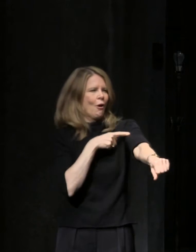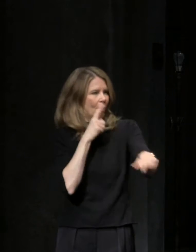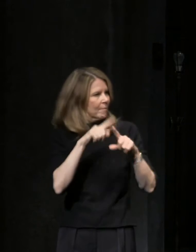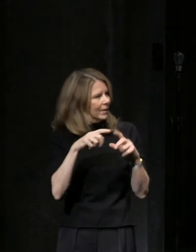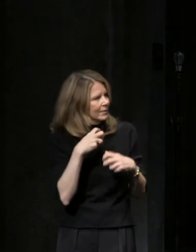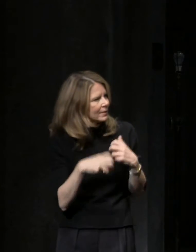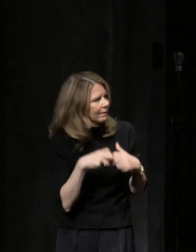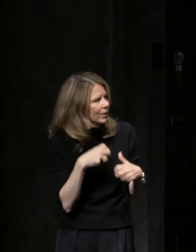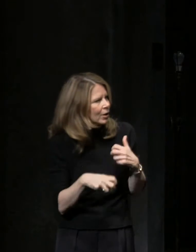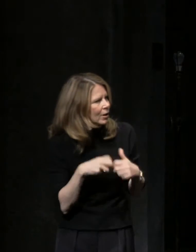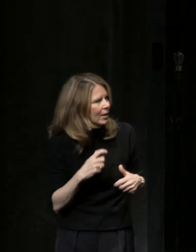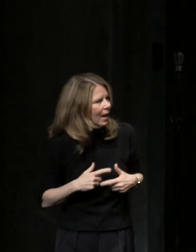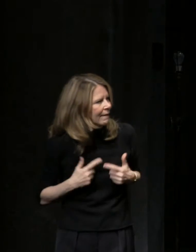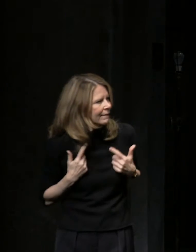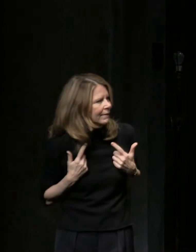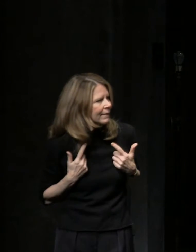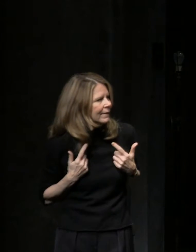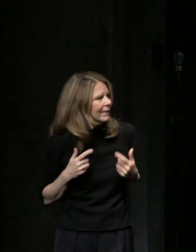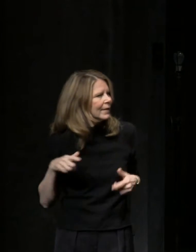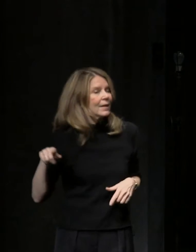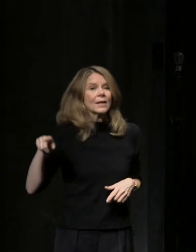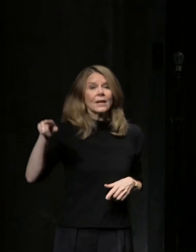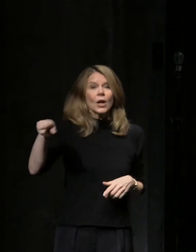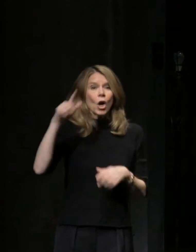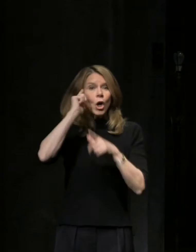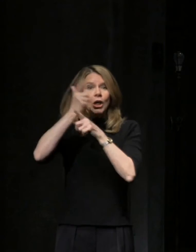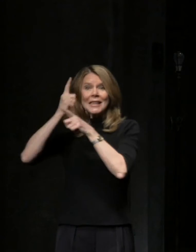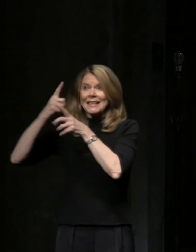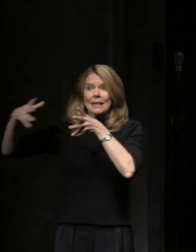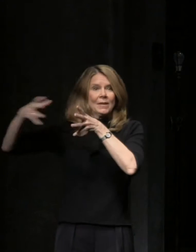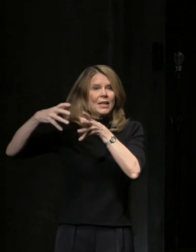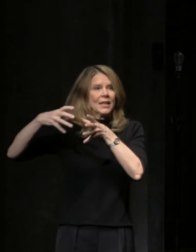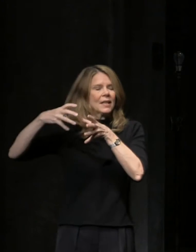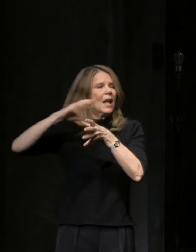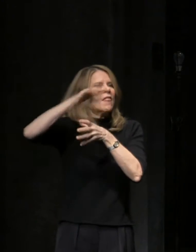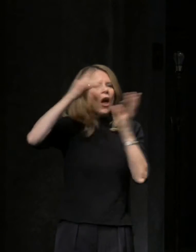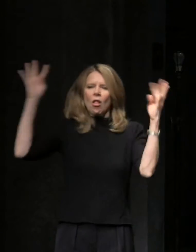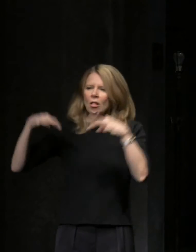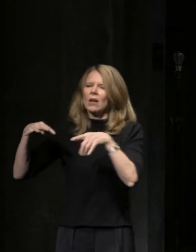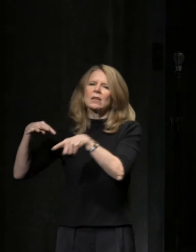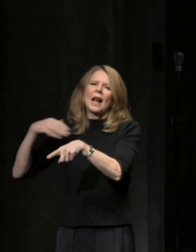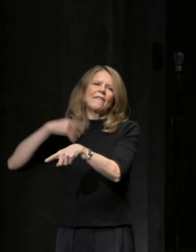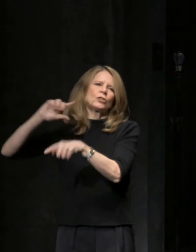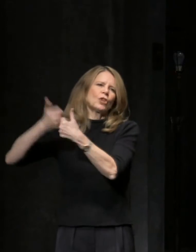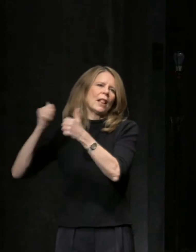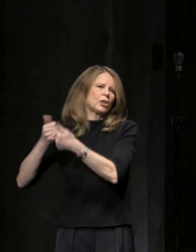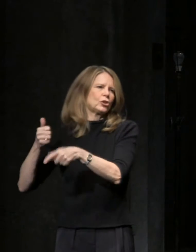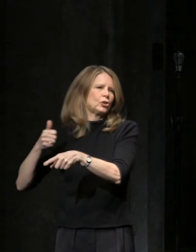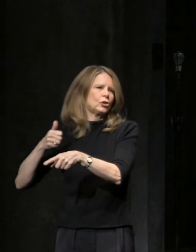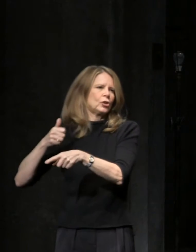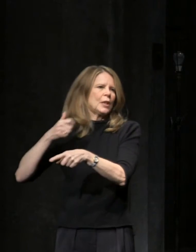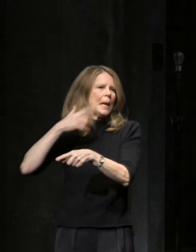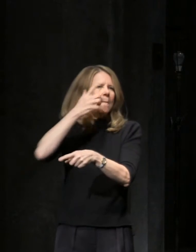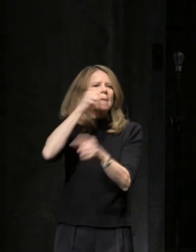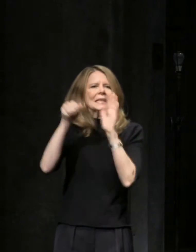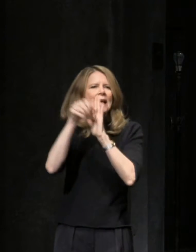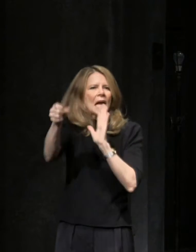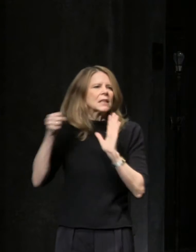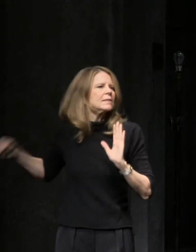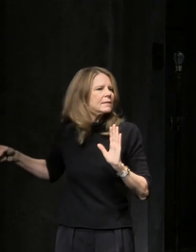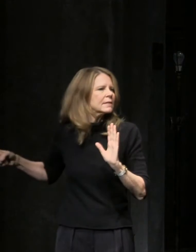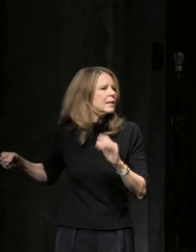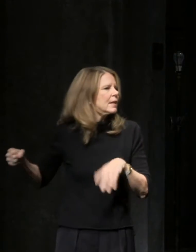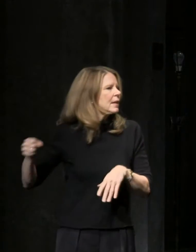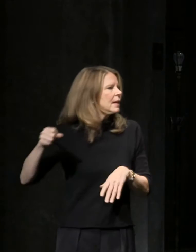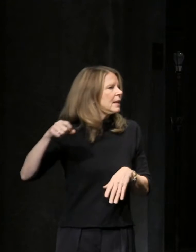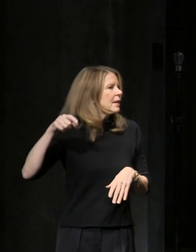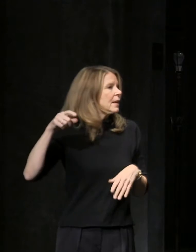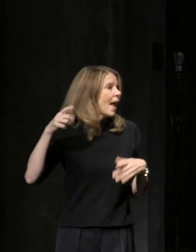her siblings she was the challenged one, the one who was hidden, the one who ultimately